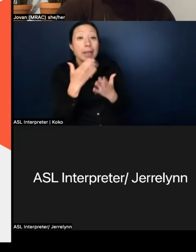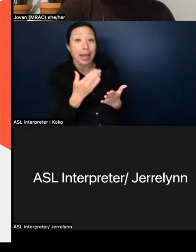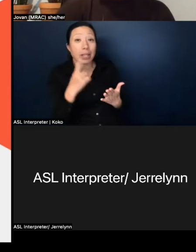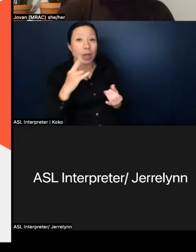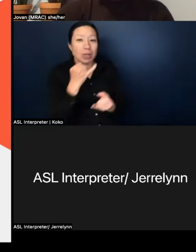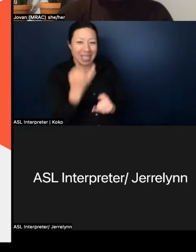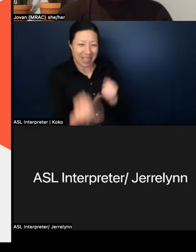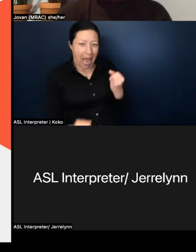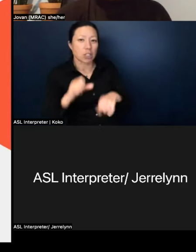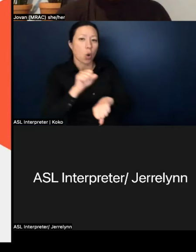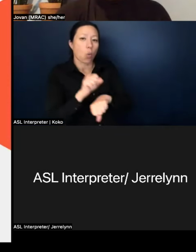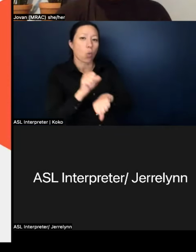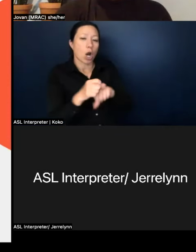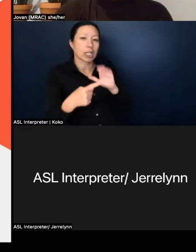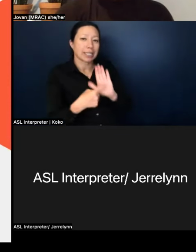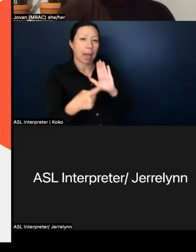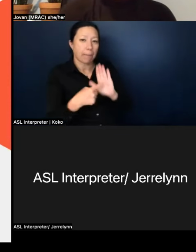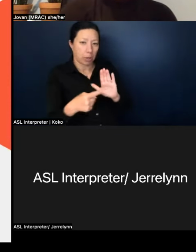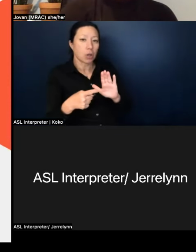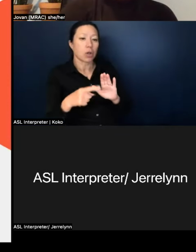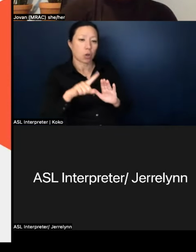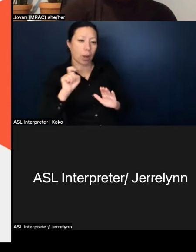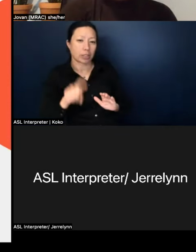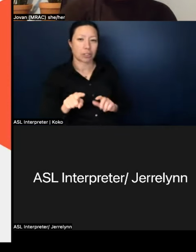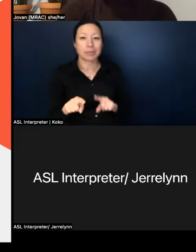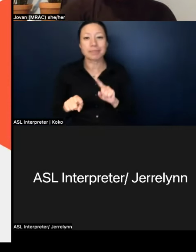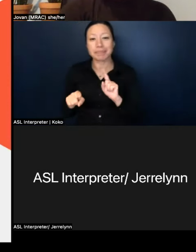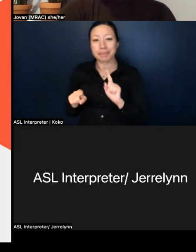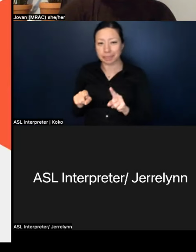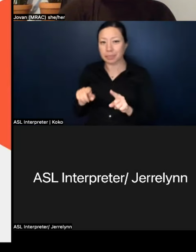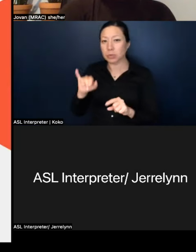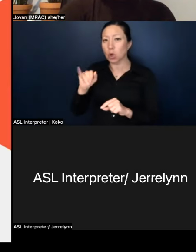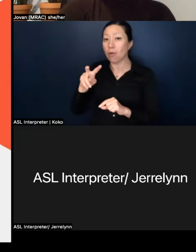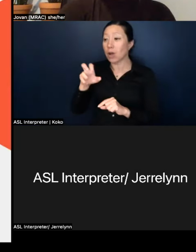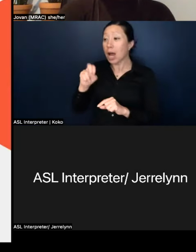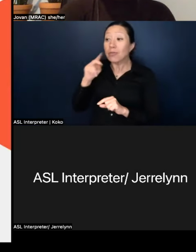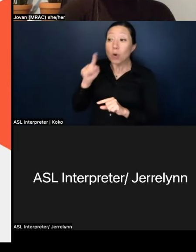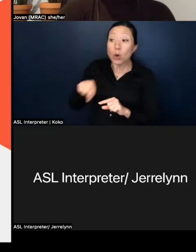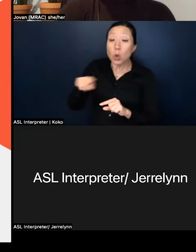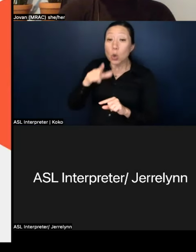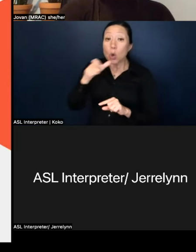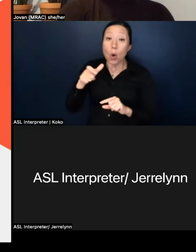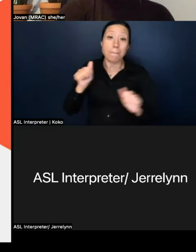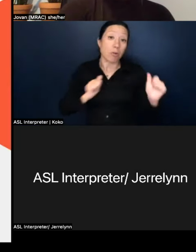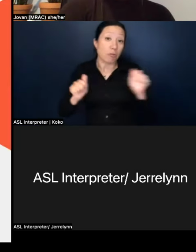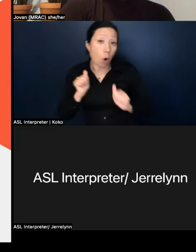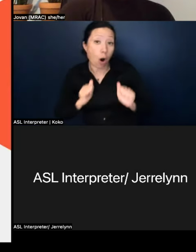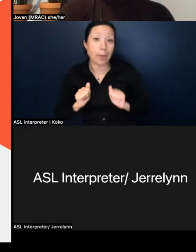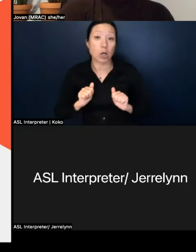for folks that are performers and choreographers. You know, if you created a performance, play,